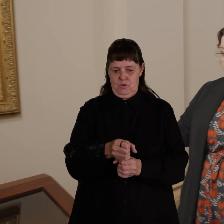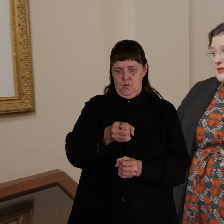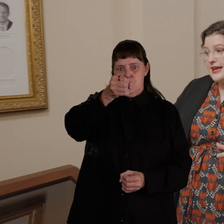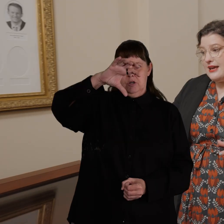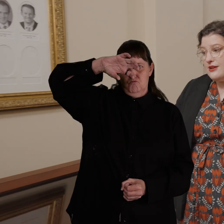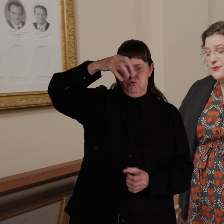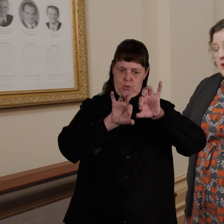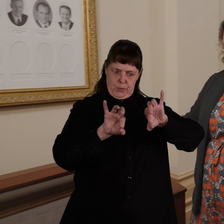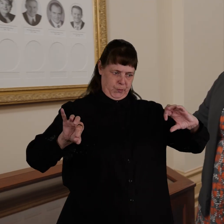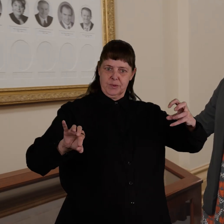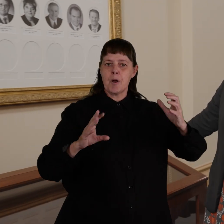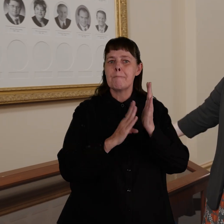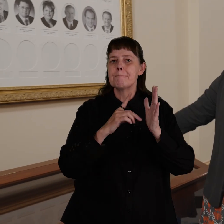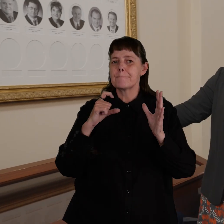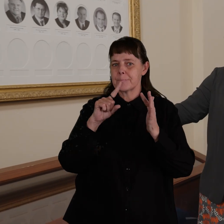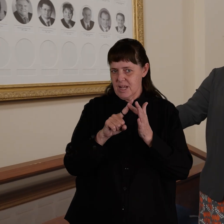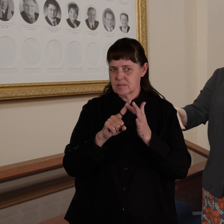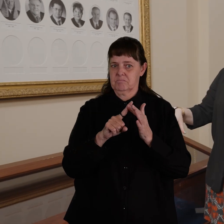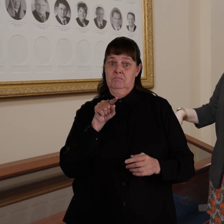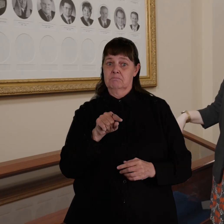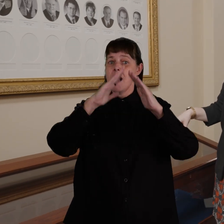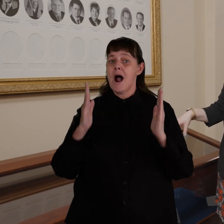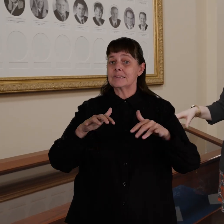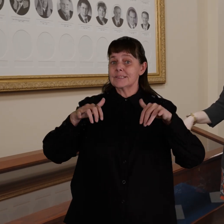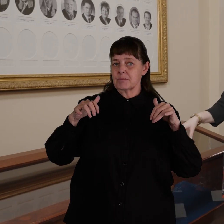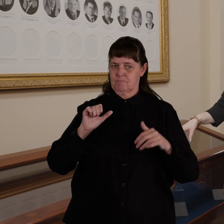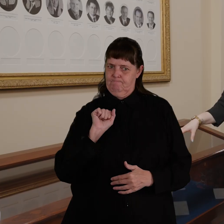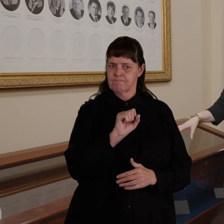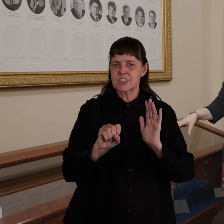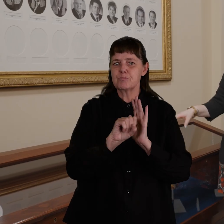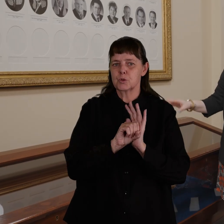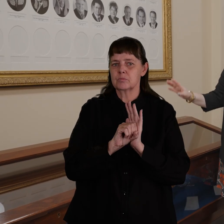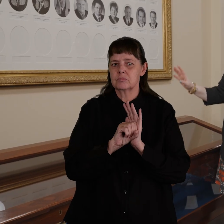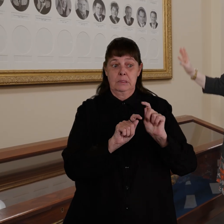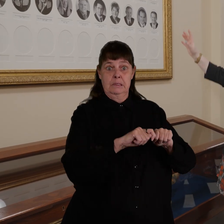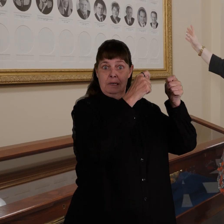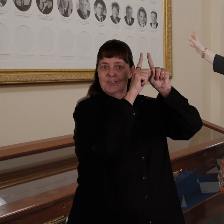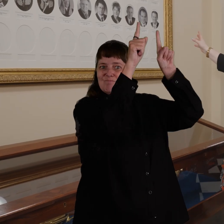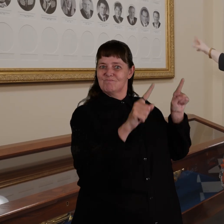because here is where we have the mace, which is the symbol of the House of Assembly. Directly